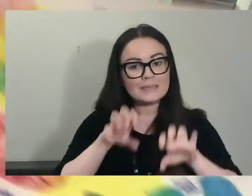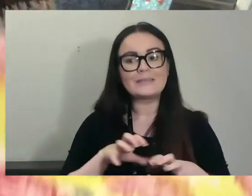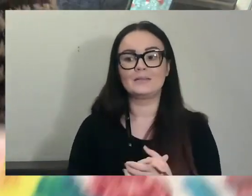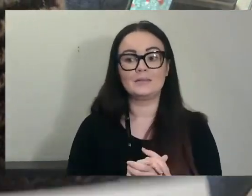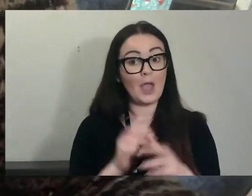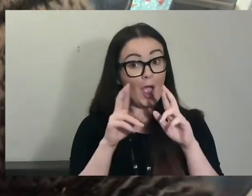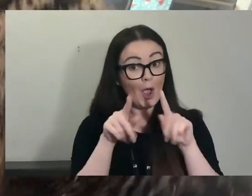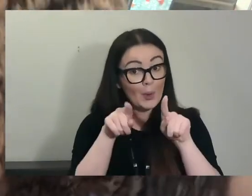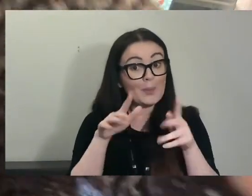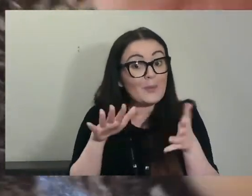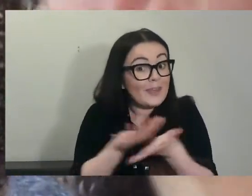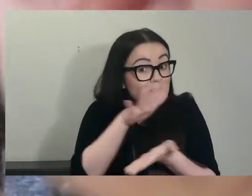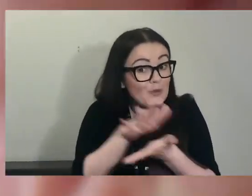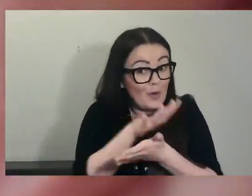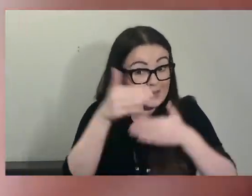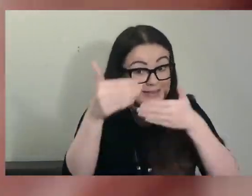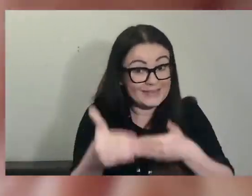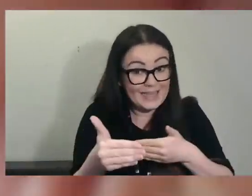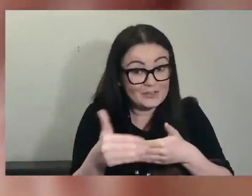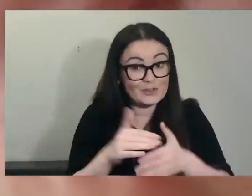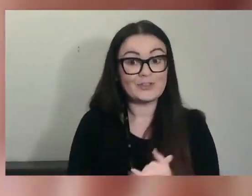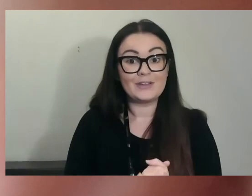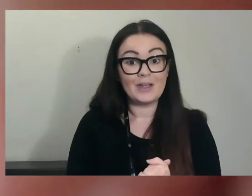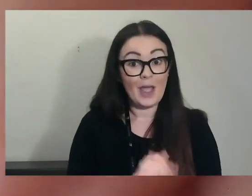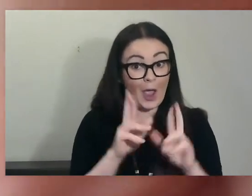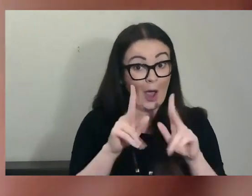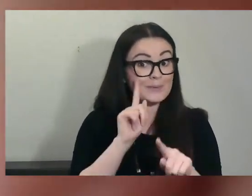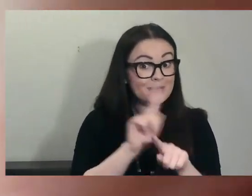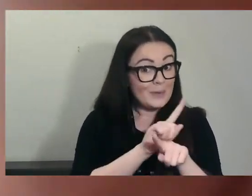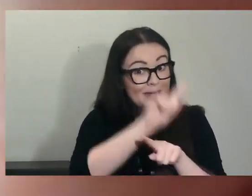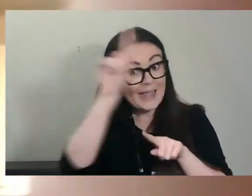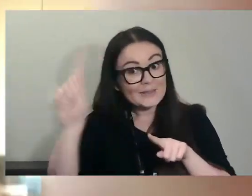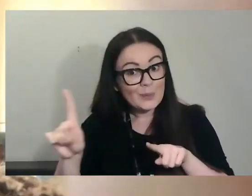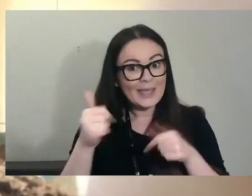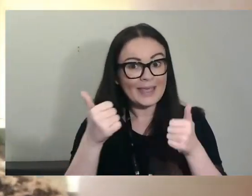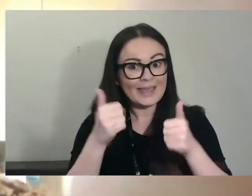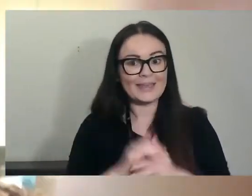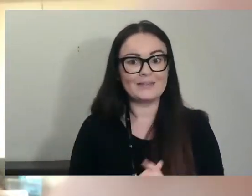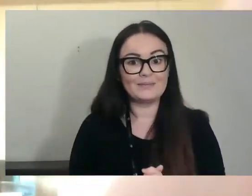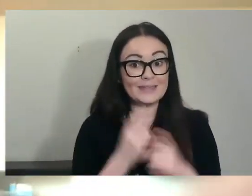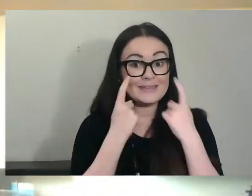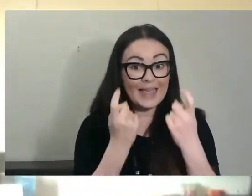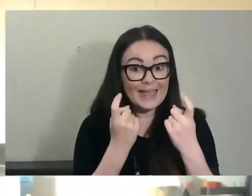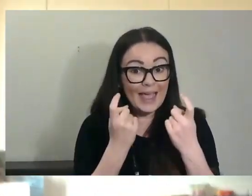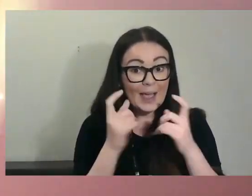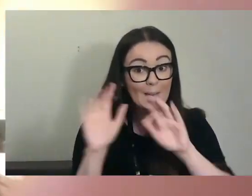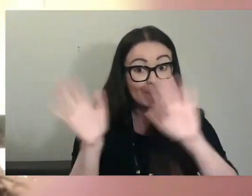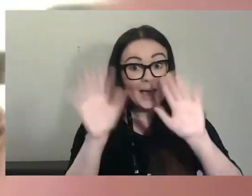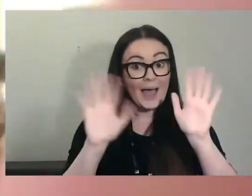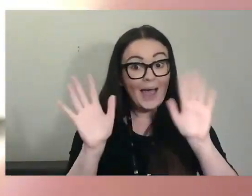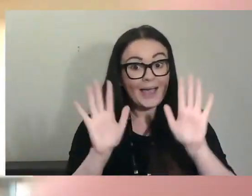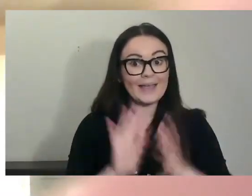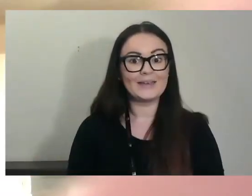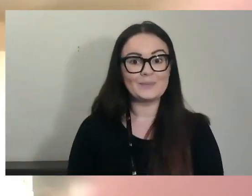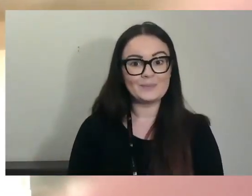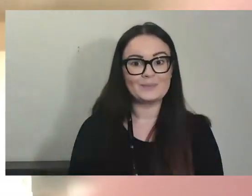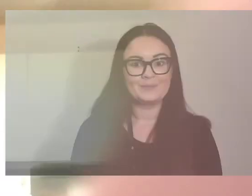I really hope that you've enjoyed the session and I shall see you next week. Take care everybody. Bye bye.